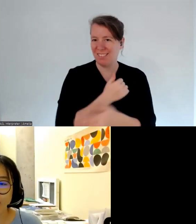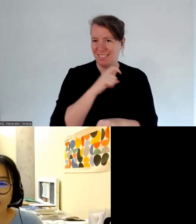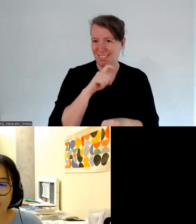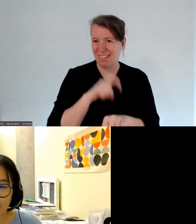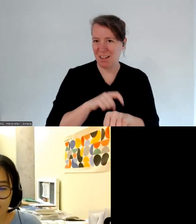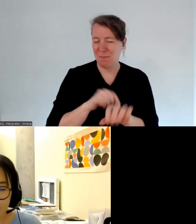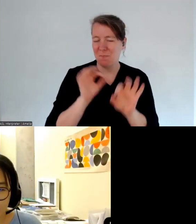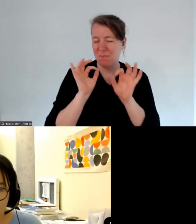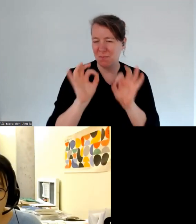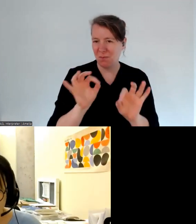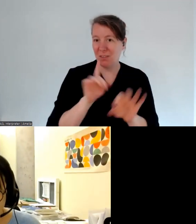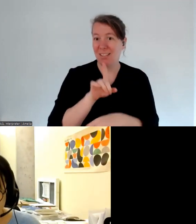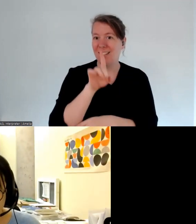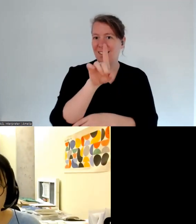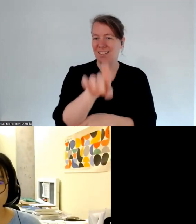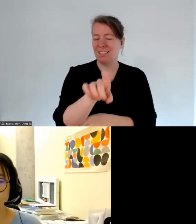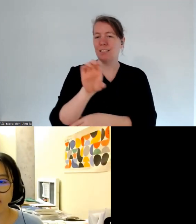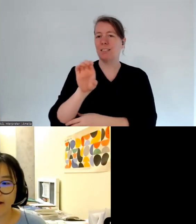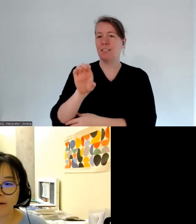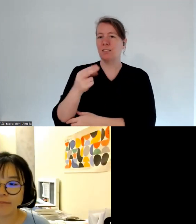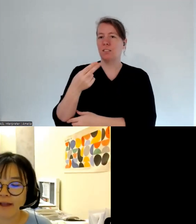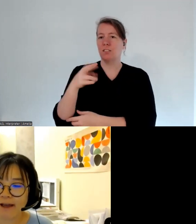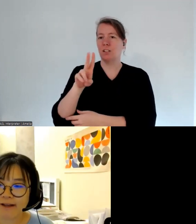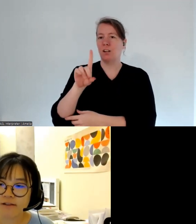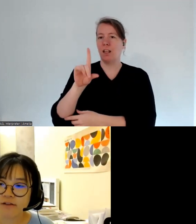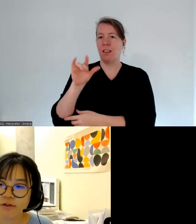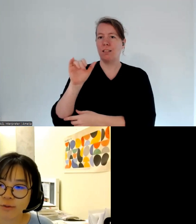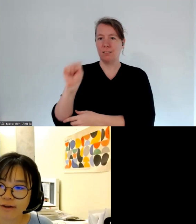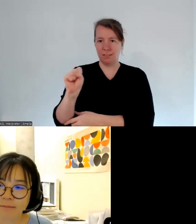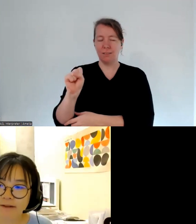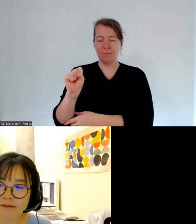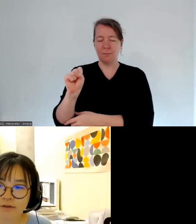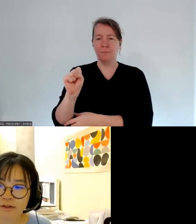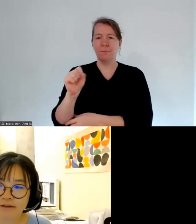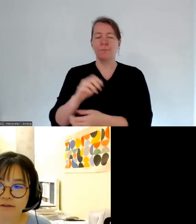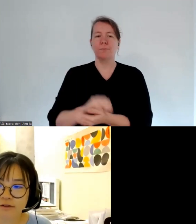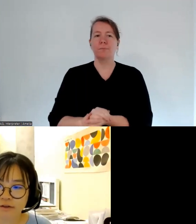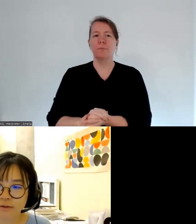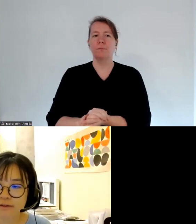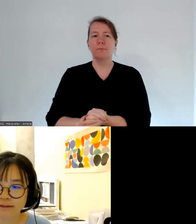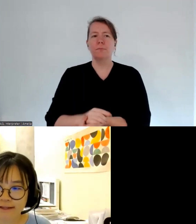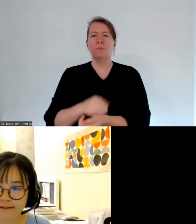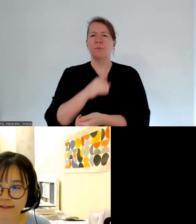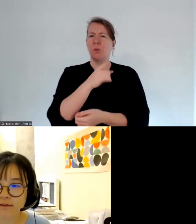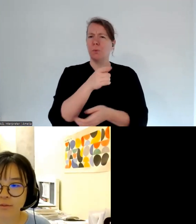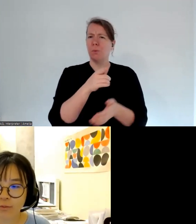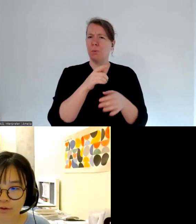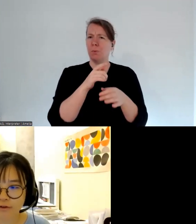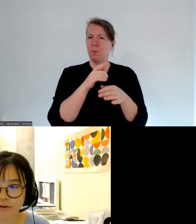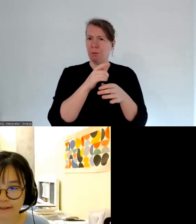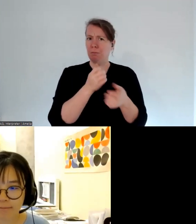So... Charles LaPierre, um, asks, do you recommend students to use Daisy's WordToEPUB,